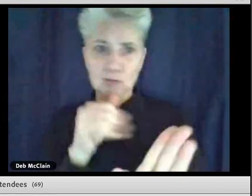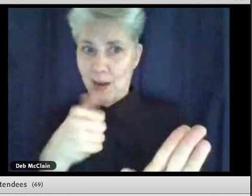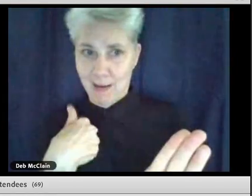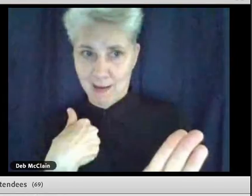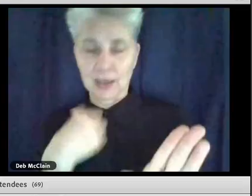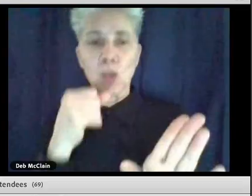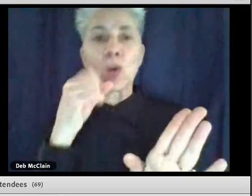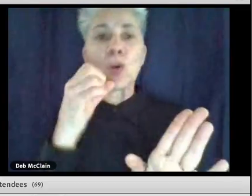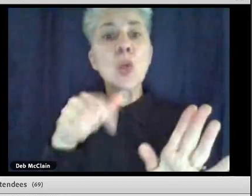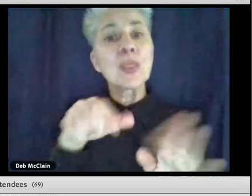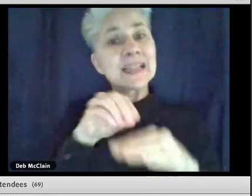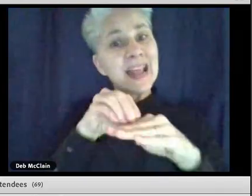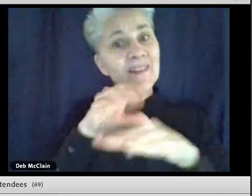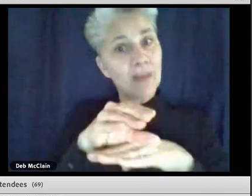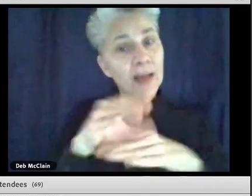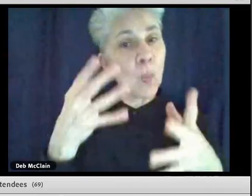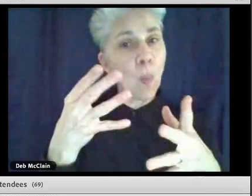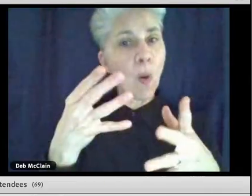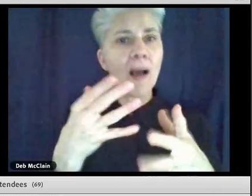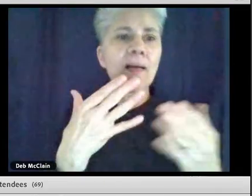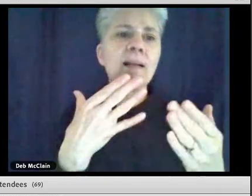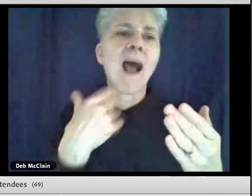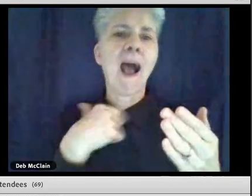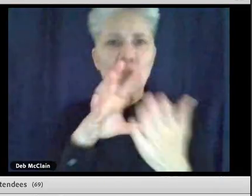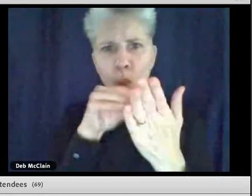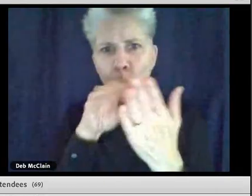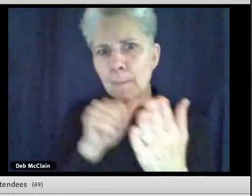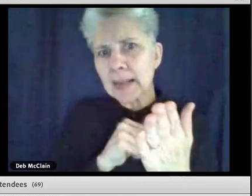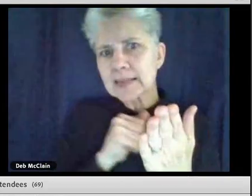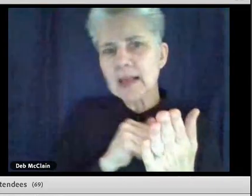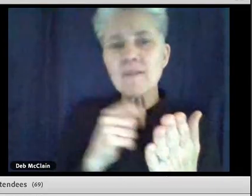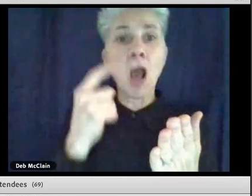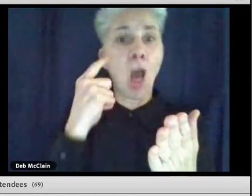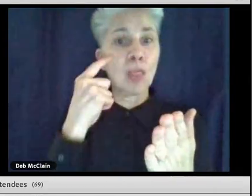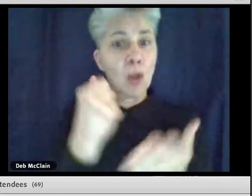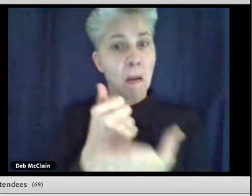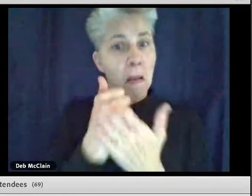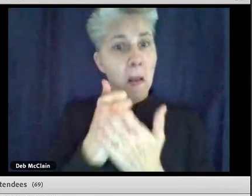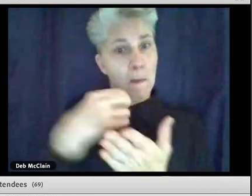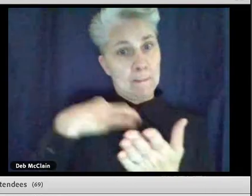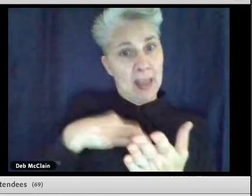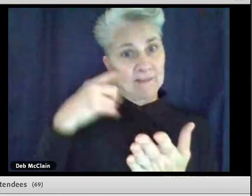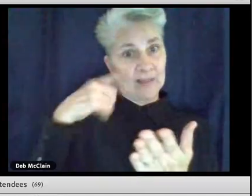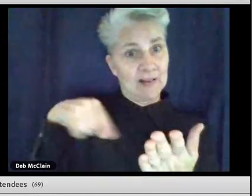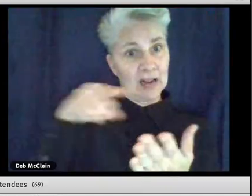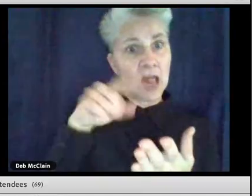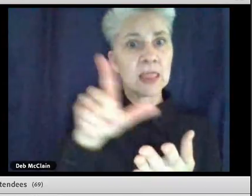so this advice is things that I've discovered, things that I found that I thought would be helpful to librarians, so please know that,